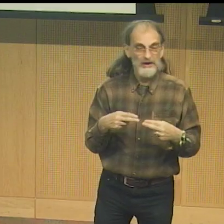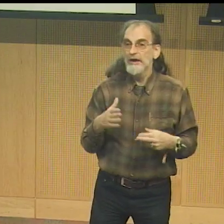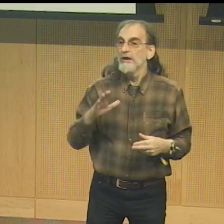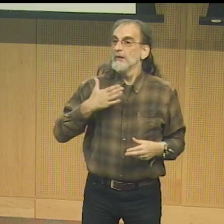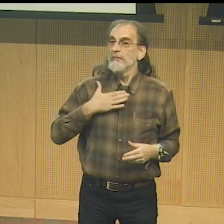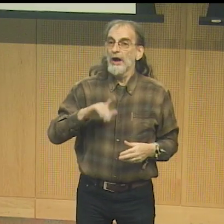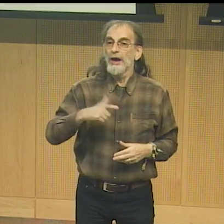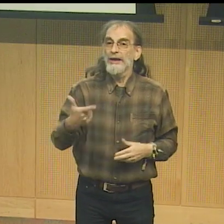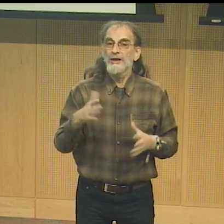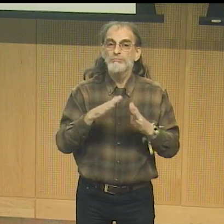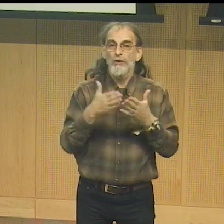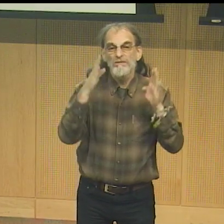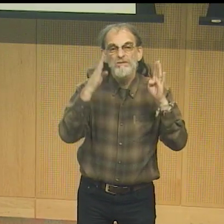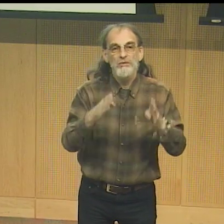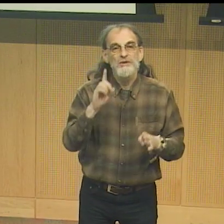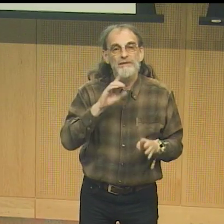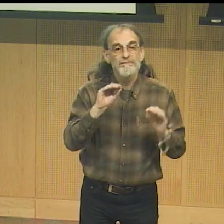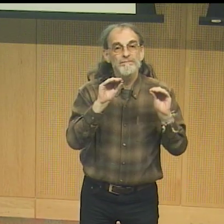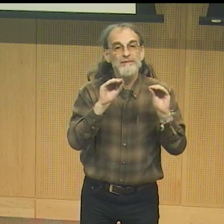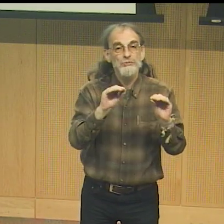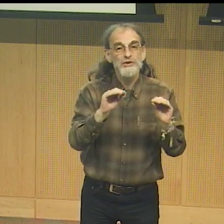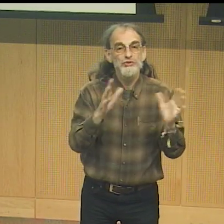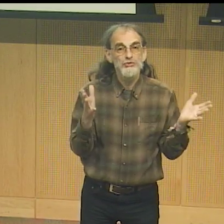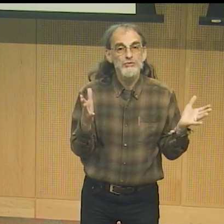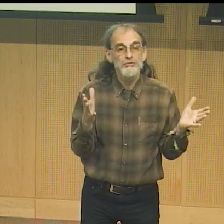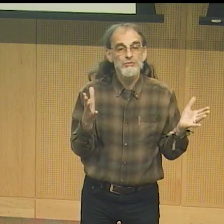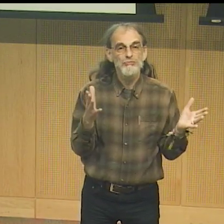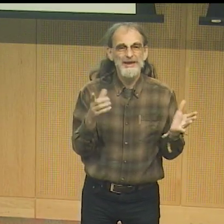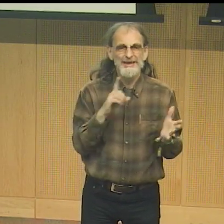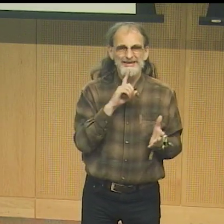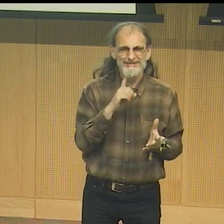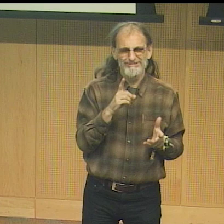OK, very briefly, my next book focuses on education.